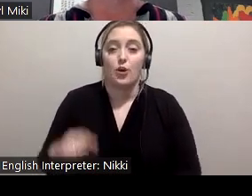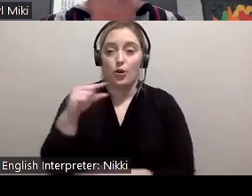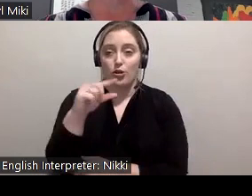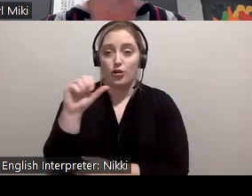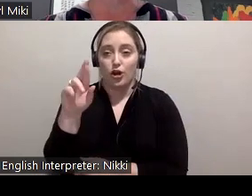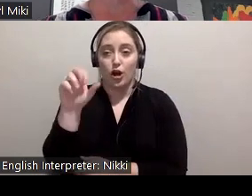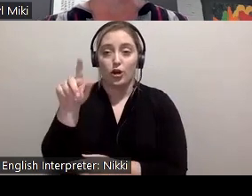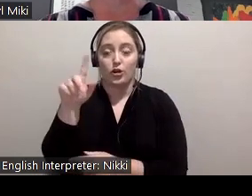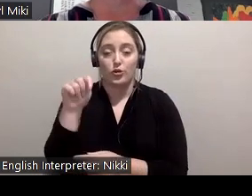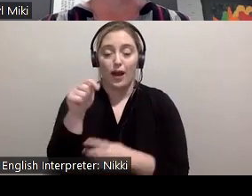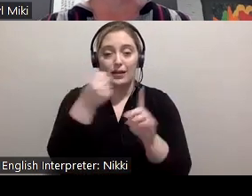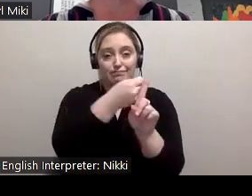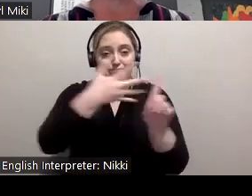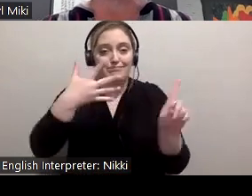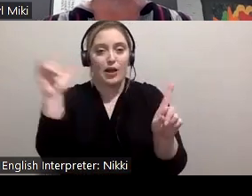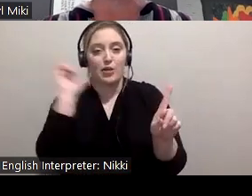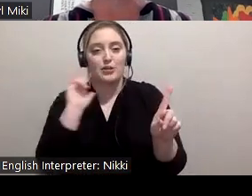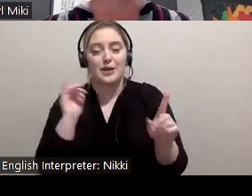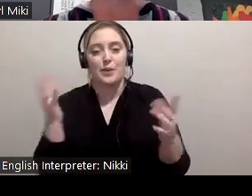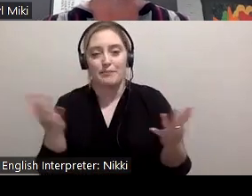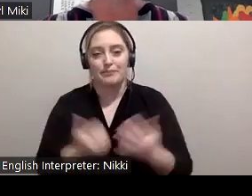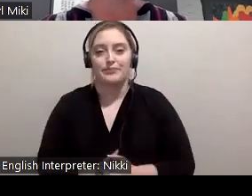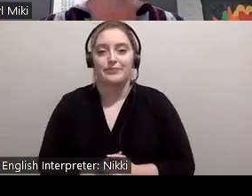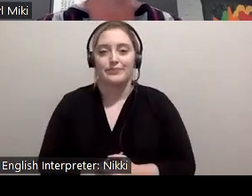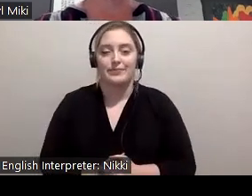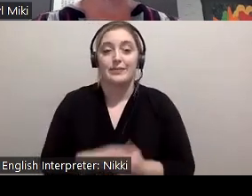talking about here? Well the application deadline is May